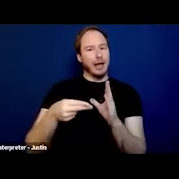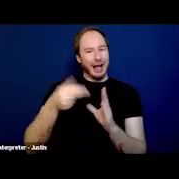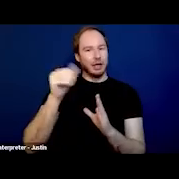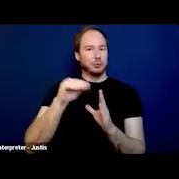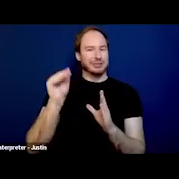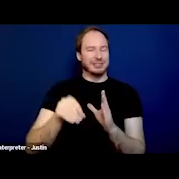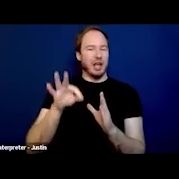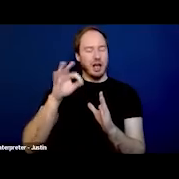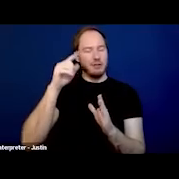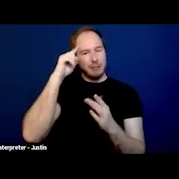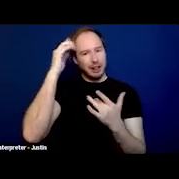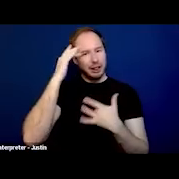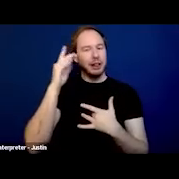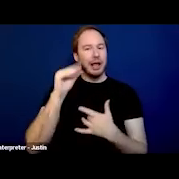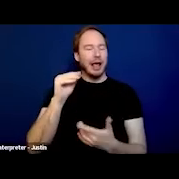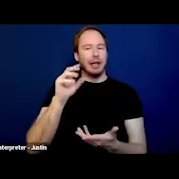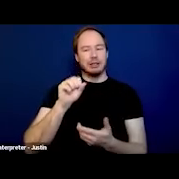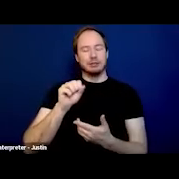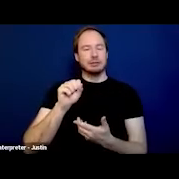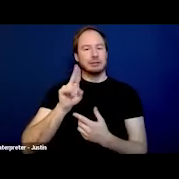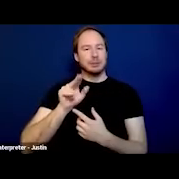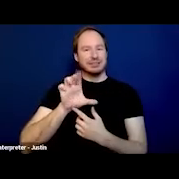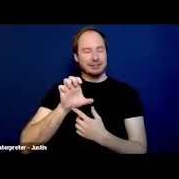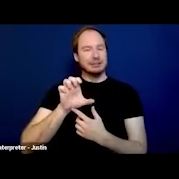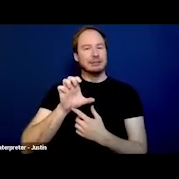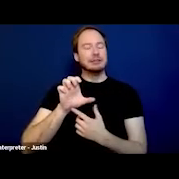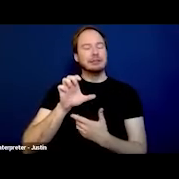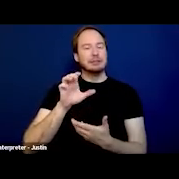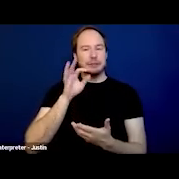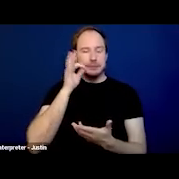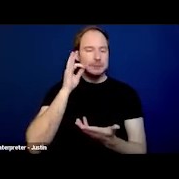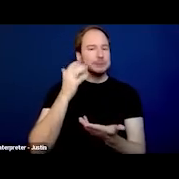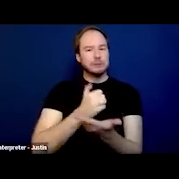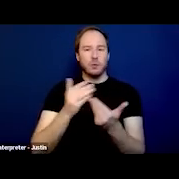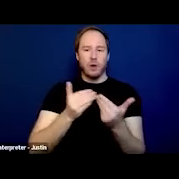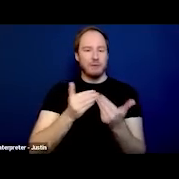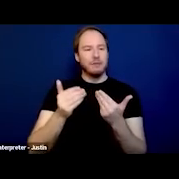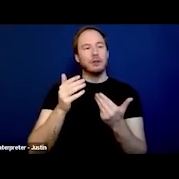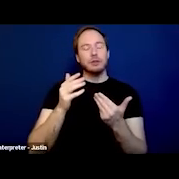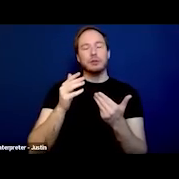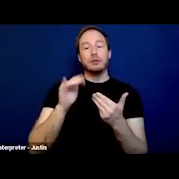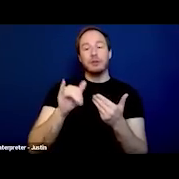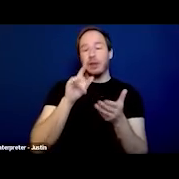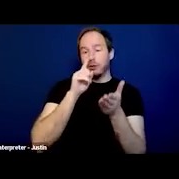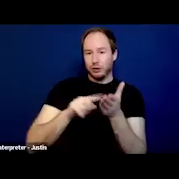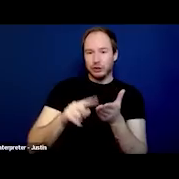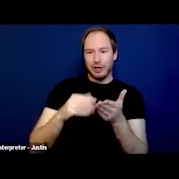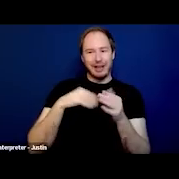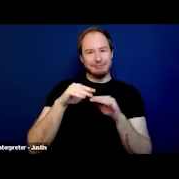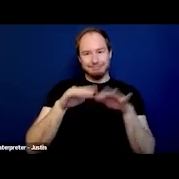and substance use disorders compared to people who are stably housed. Specifics vary from study to study, but it's well established that there are differences